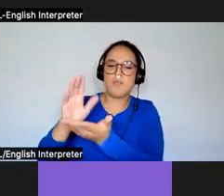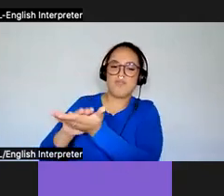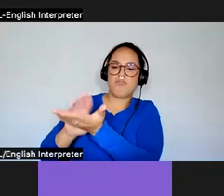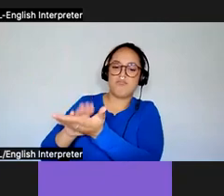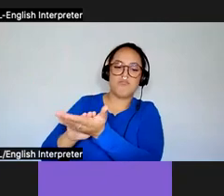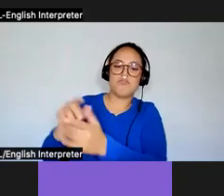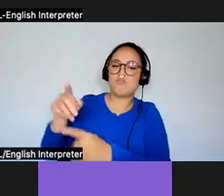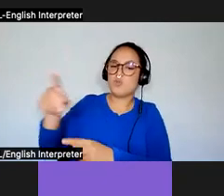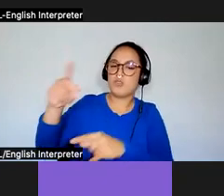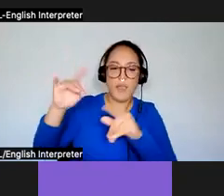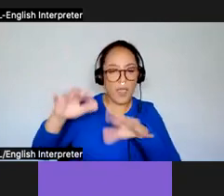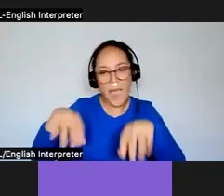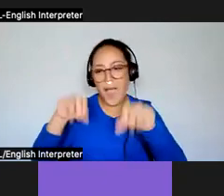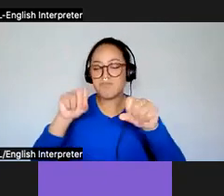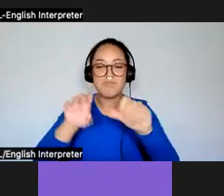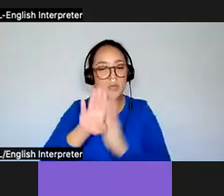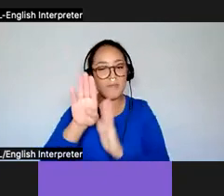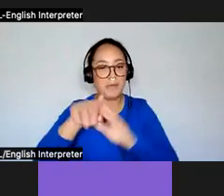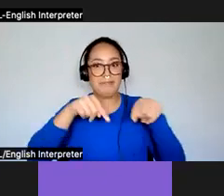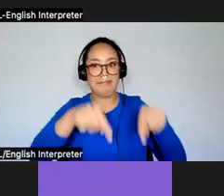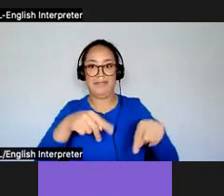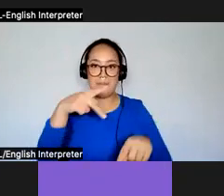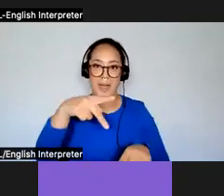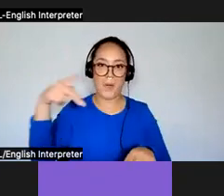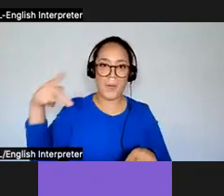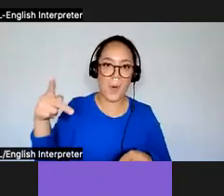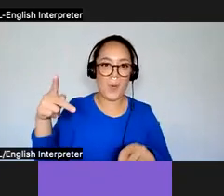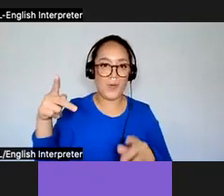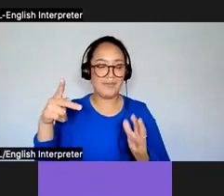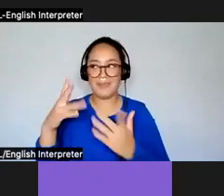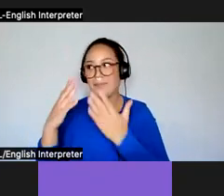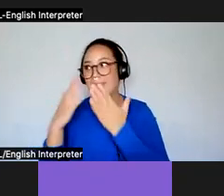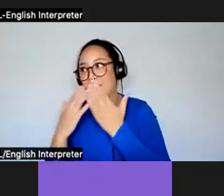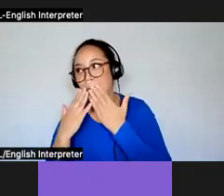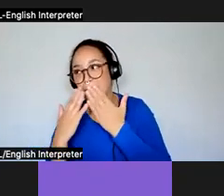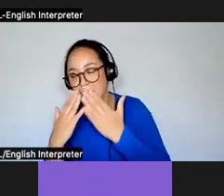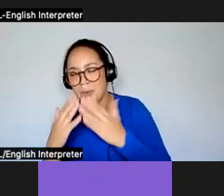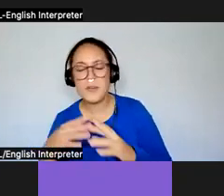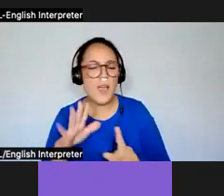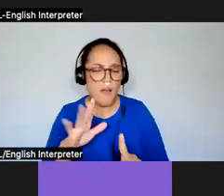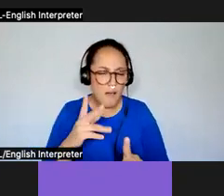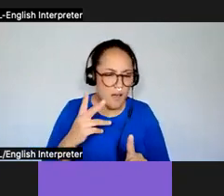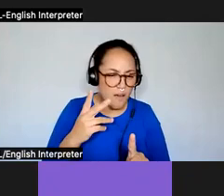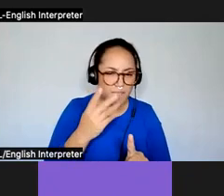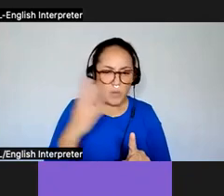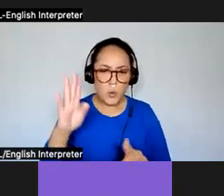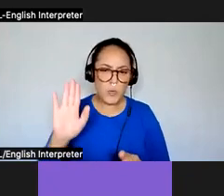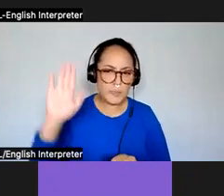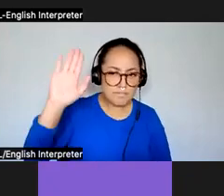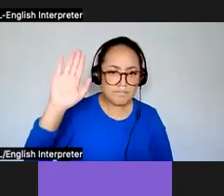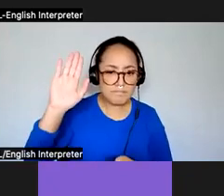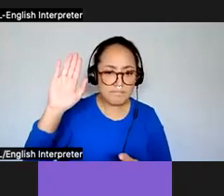So thank you, Alexandra for that. And that's it. I do see a couple of questions, or I have a question here just from Yang.